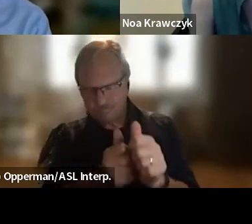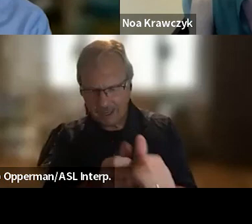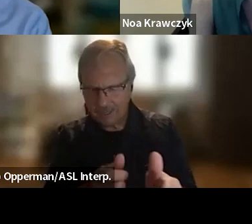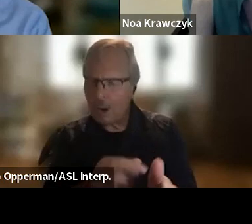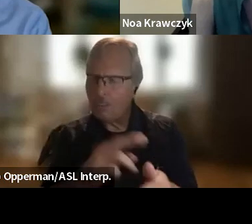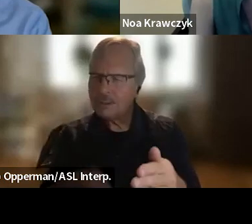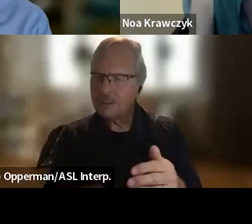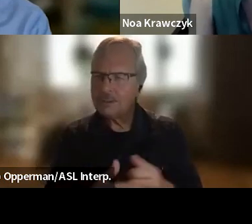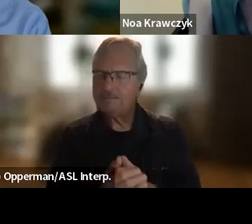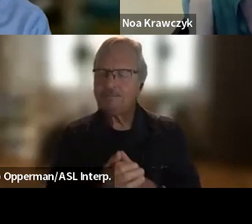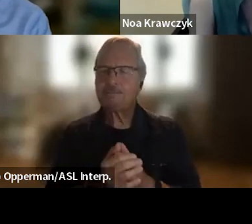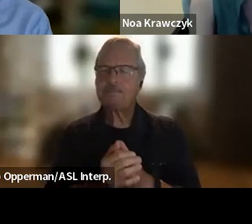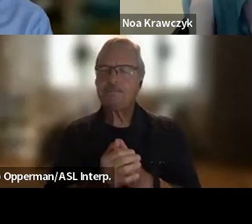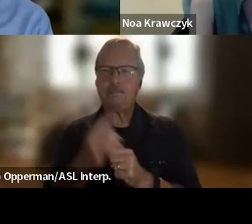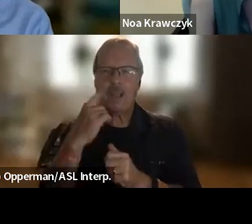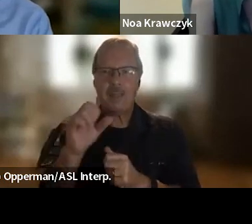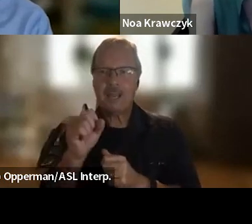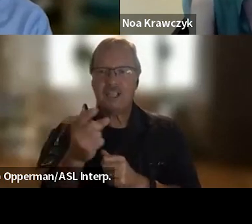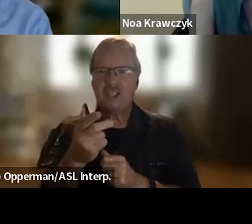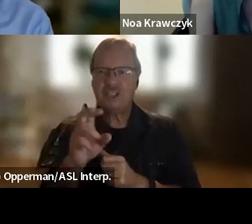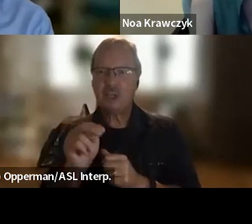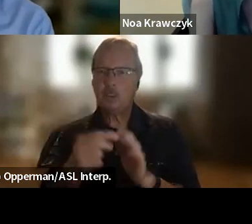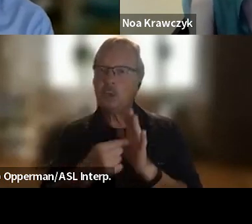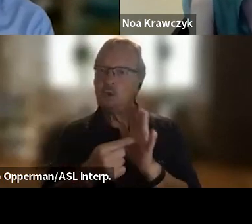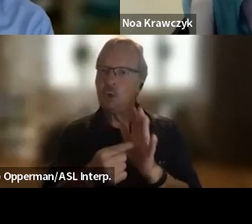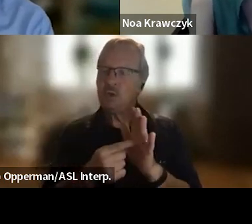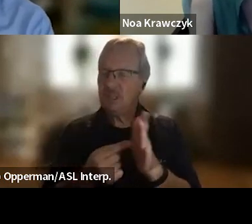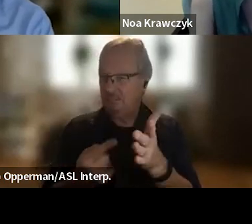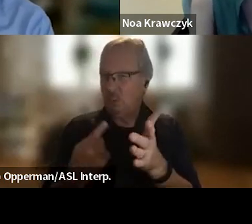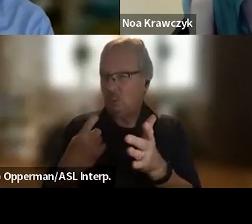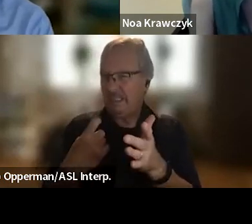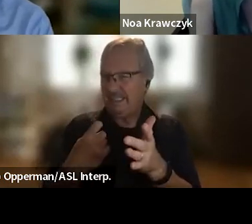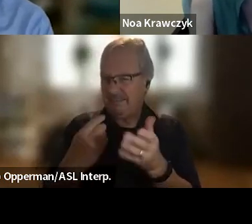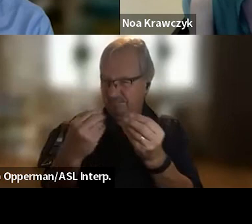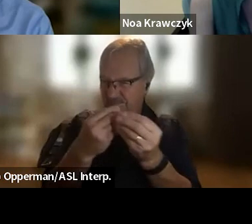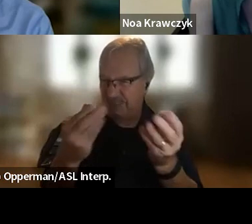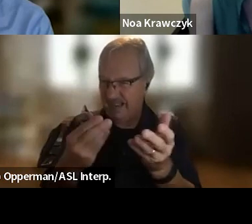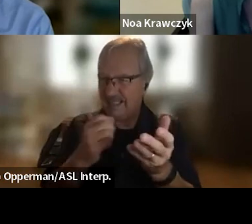And I think Sharon kind of showed some preliminary data, even though there wasn't a lot of time.